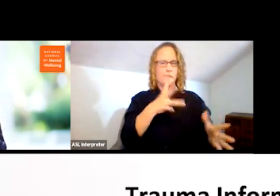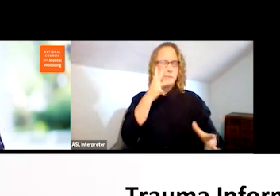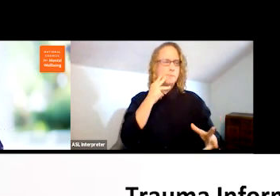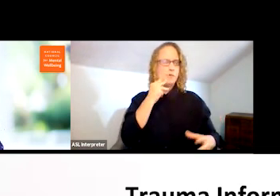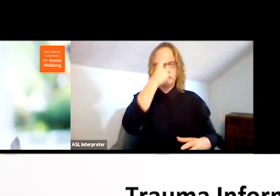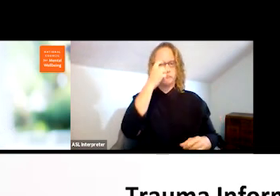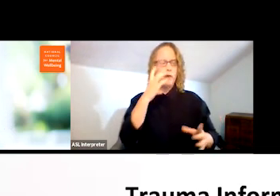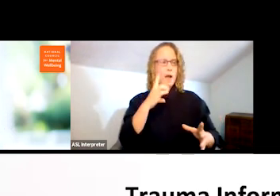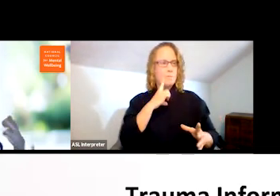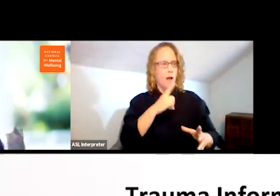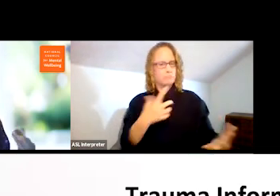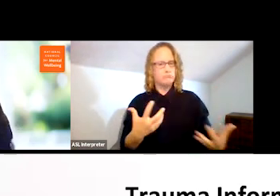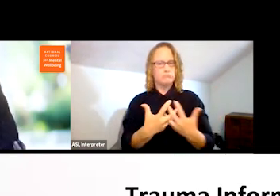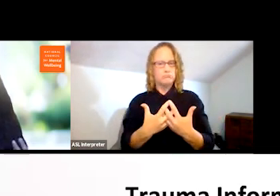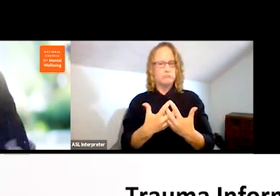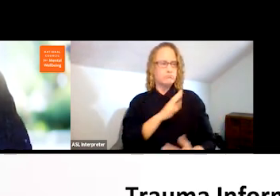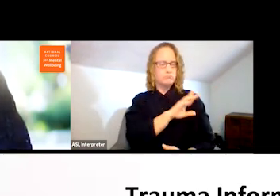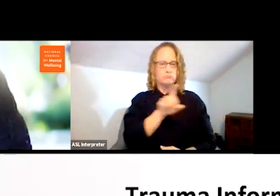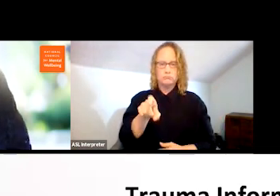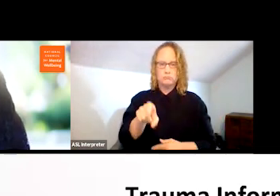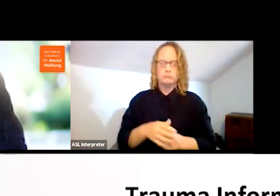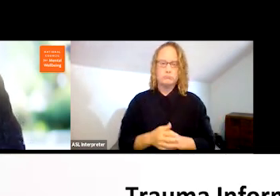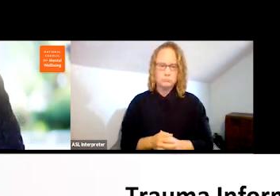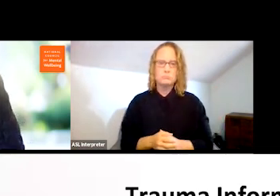how are we shifting to an environment